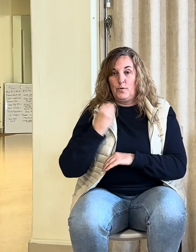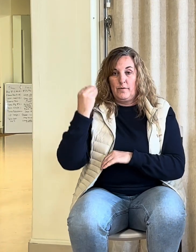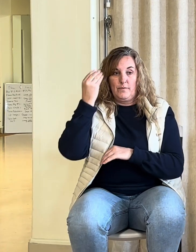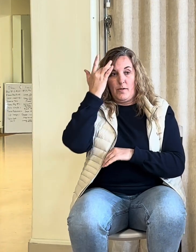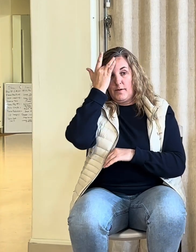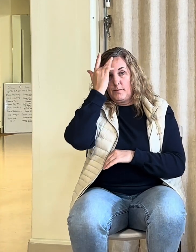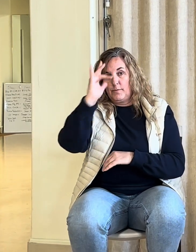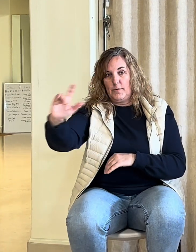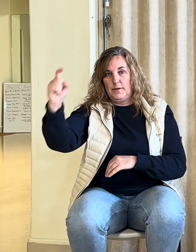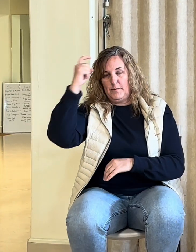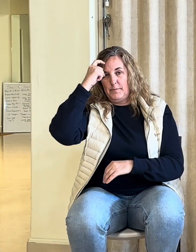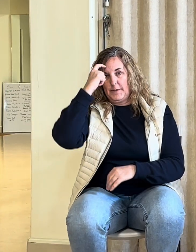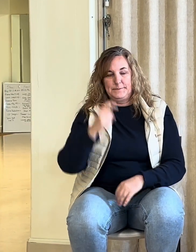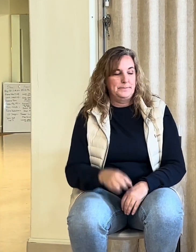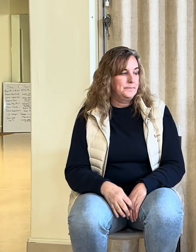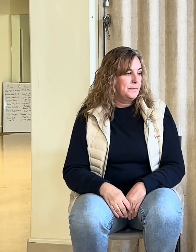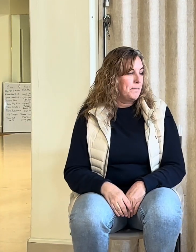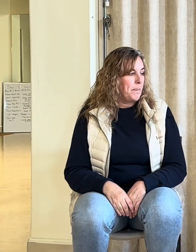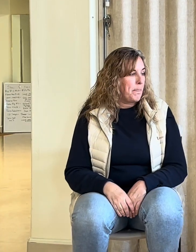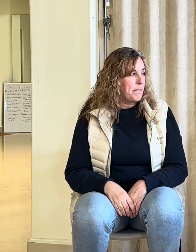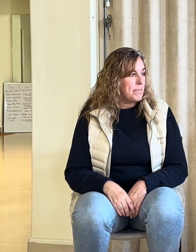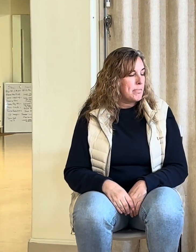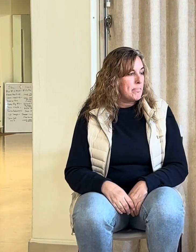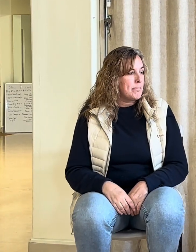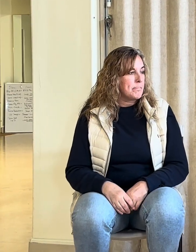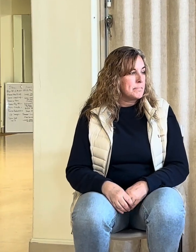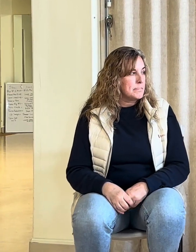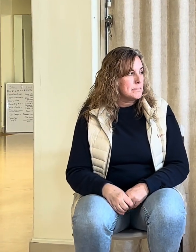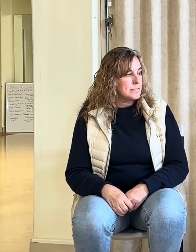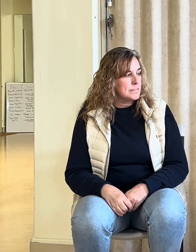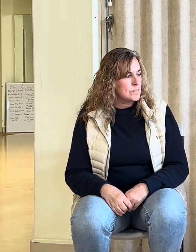minds. What do you see surrounding